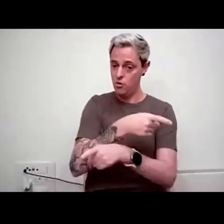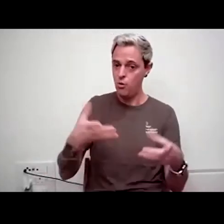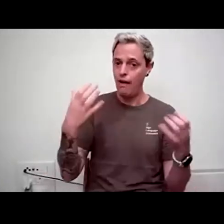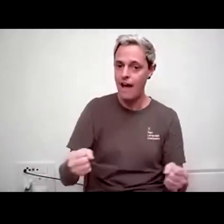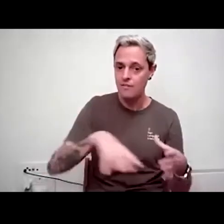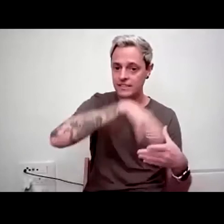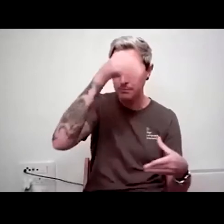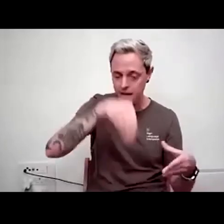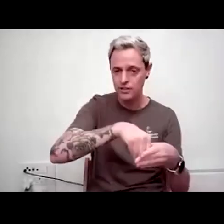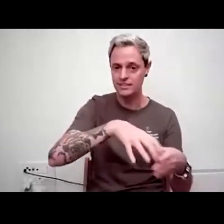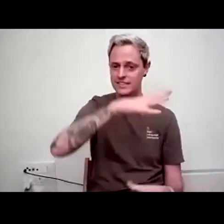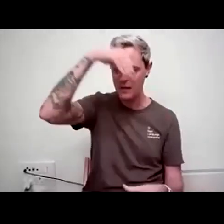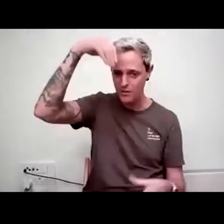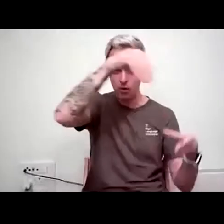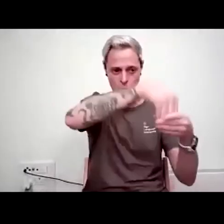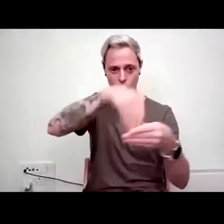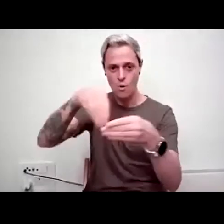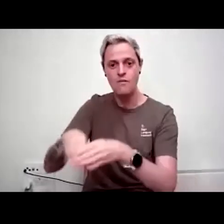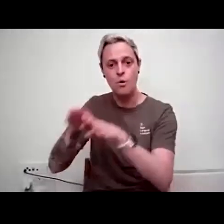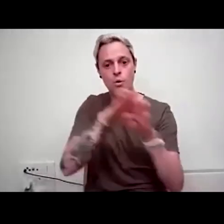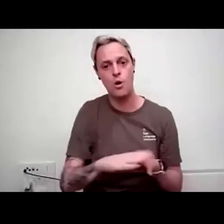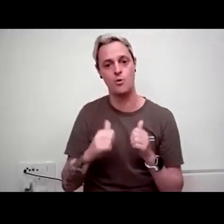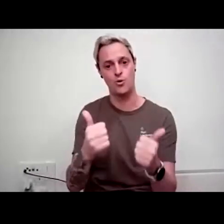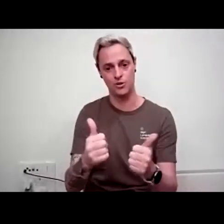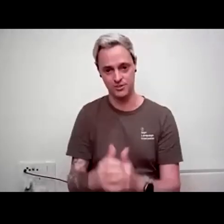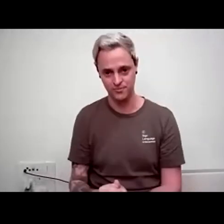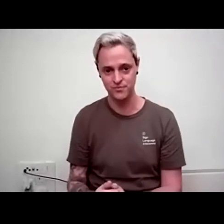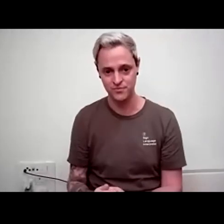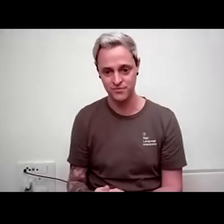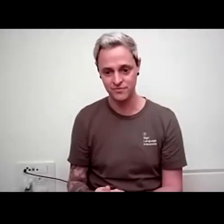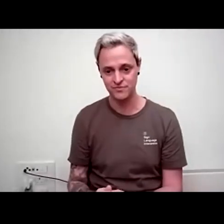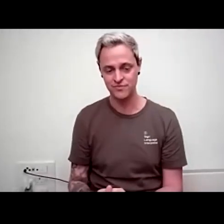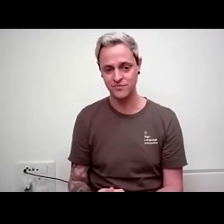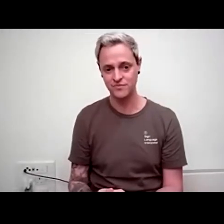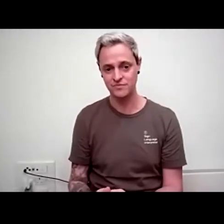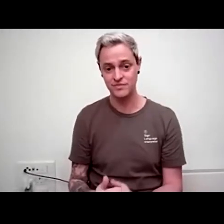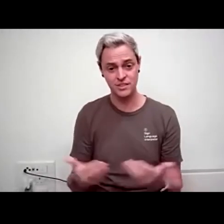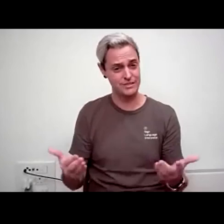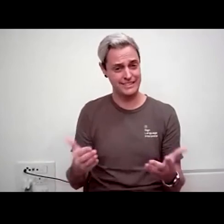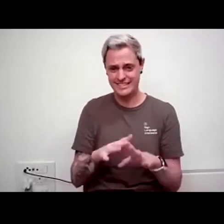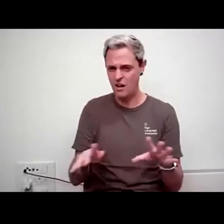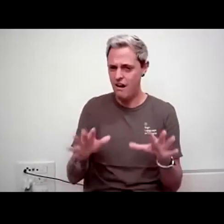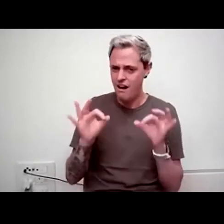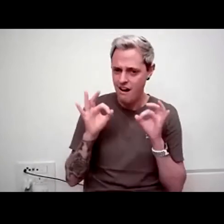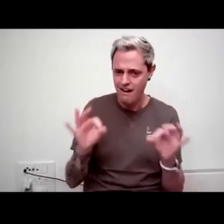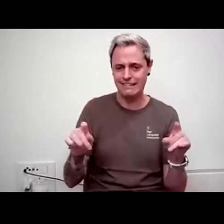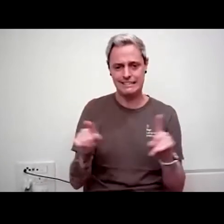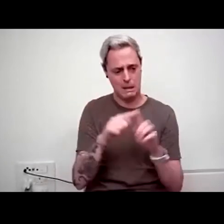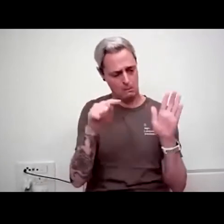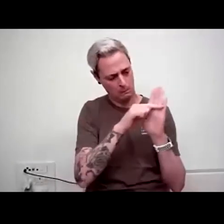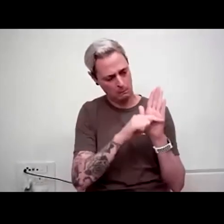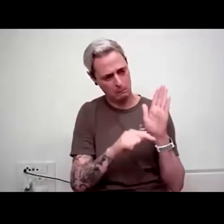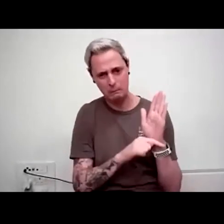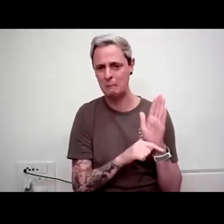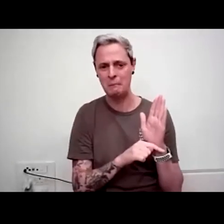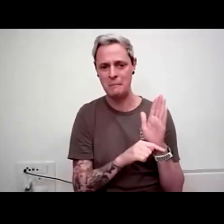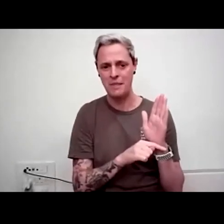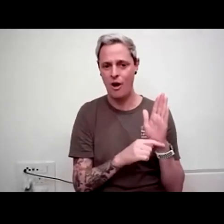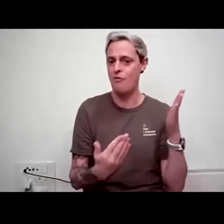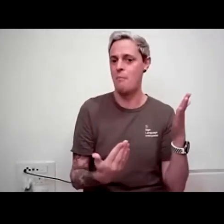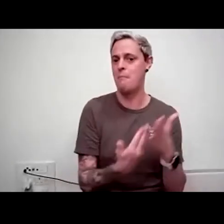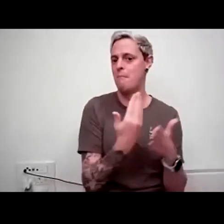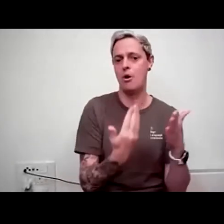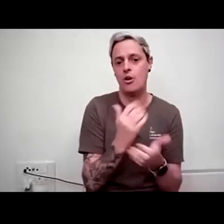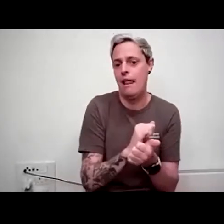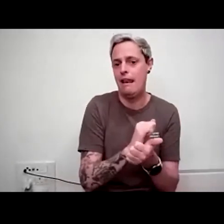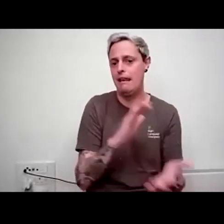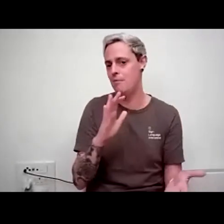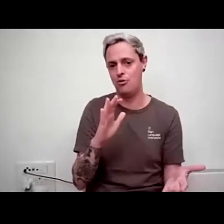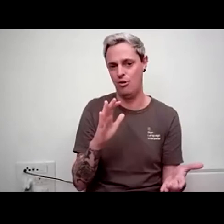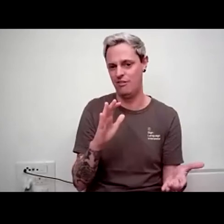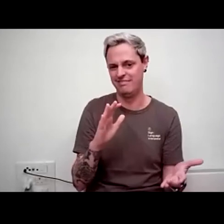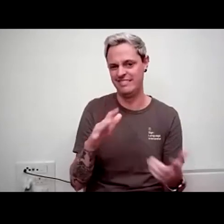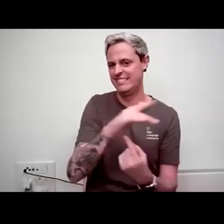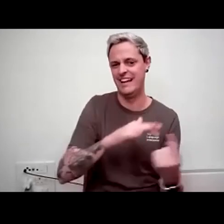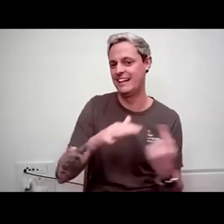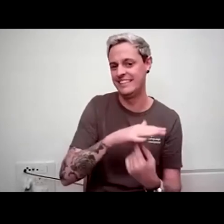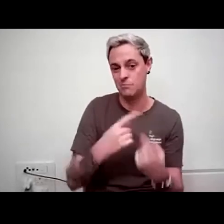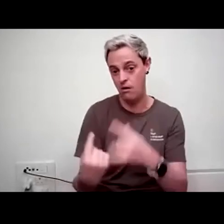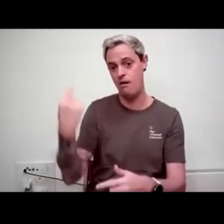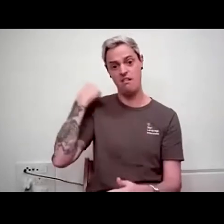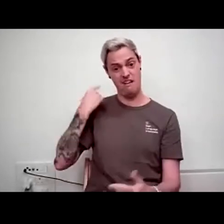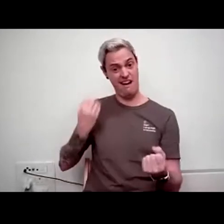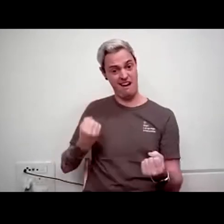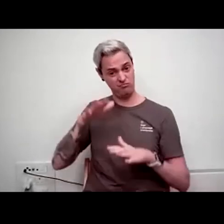Right so that that is an egalitarian statements and it's not precisely the same egalitarianism of modern liberal democratic societies.